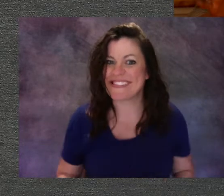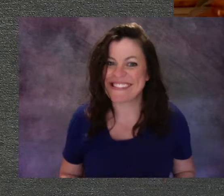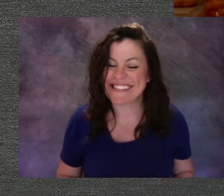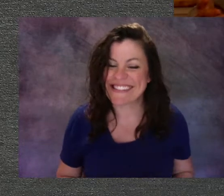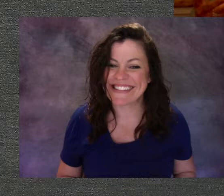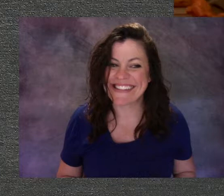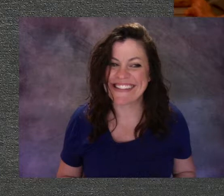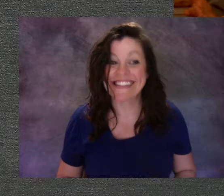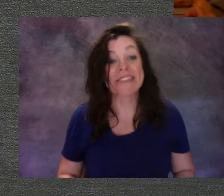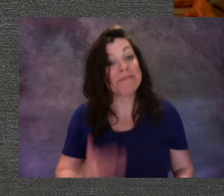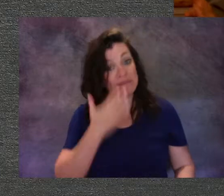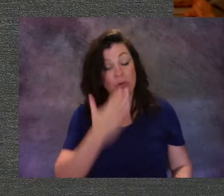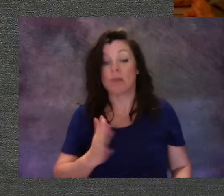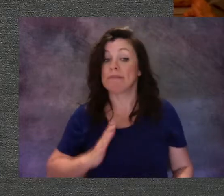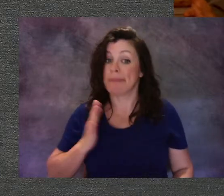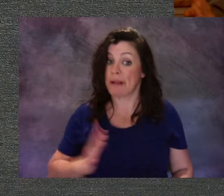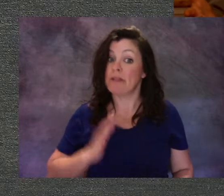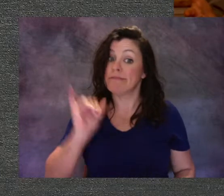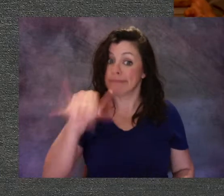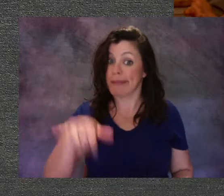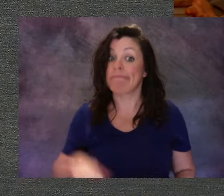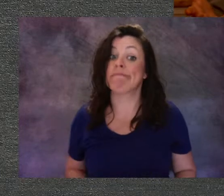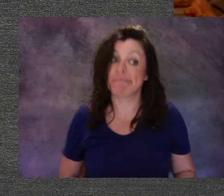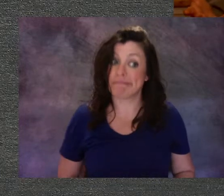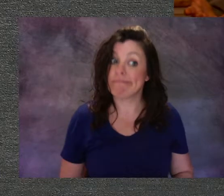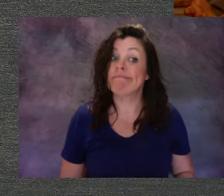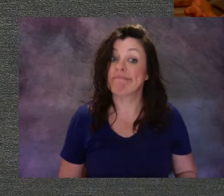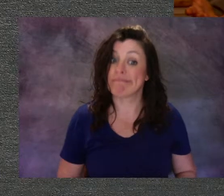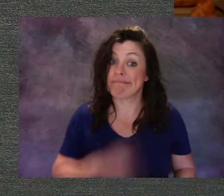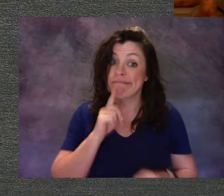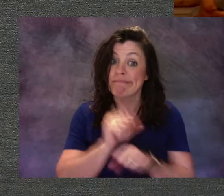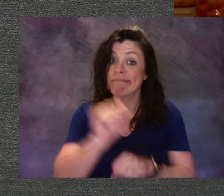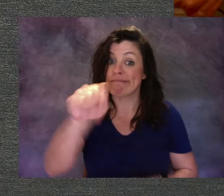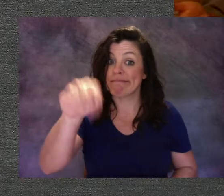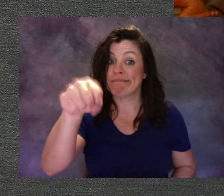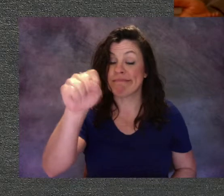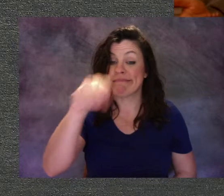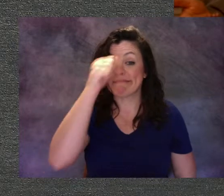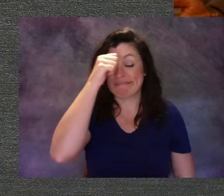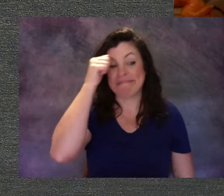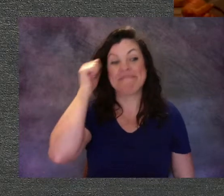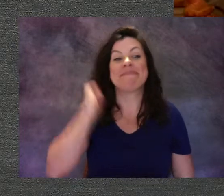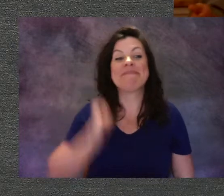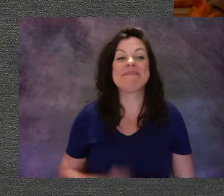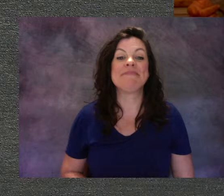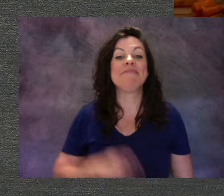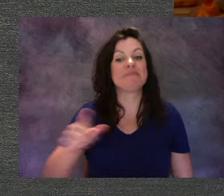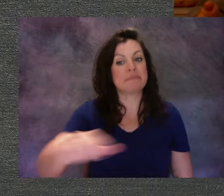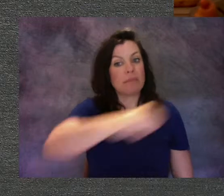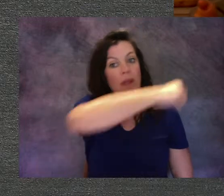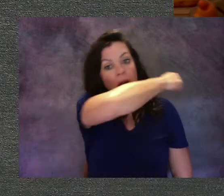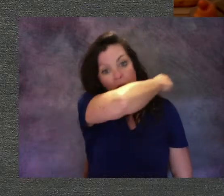So it's good manners. It really is. It's good manners to cover your mouth